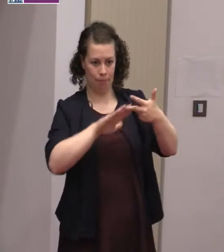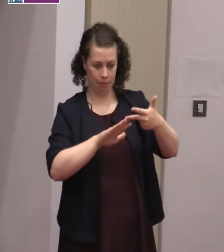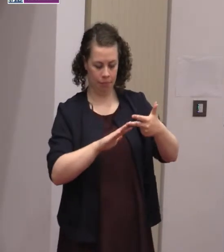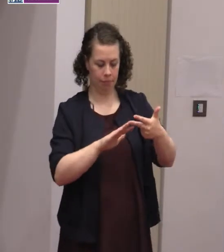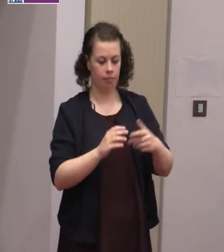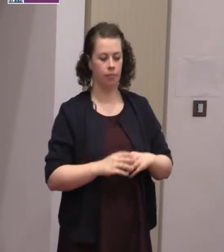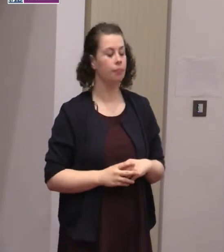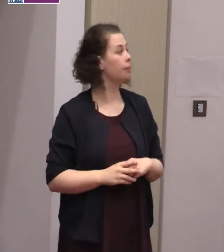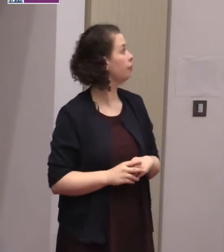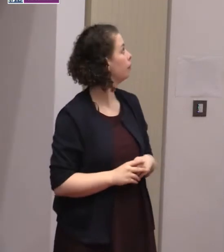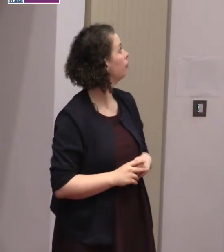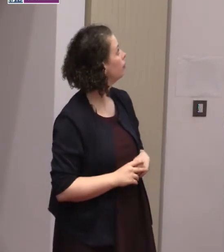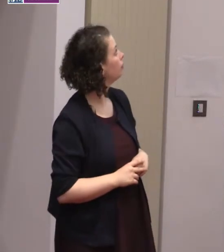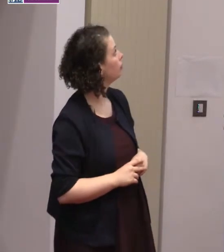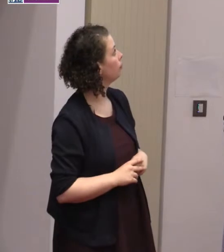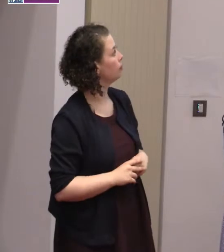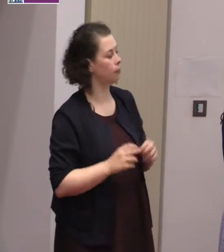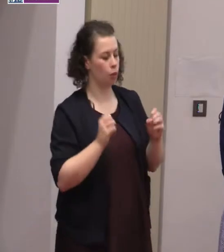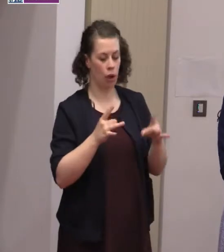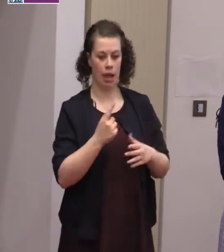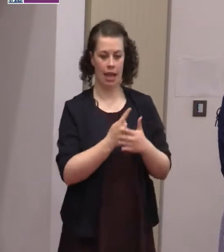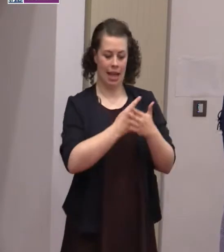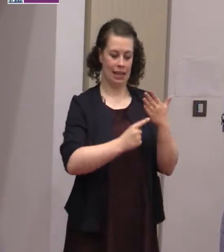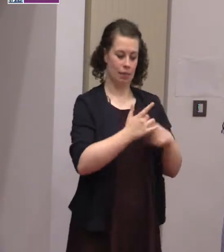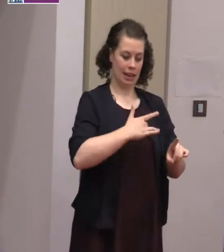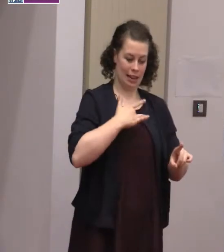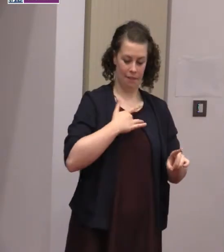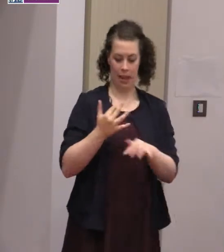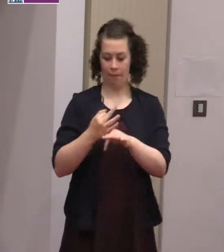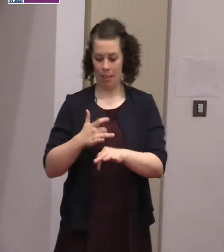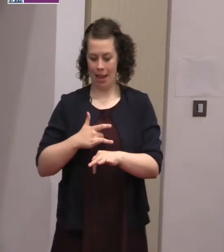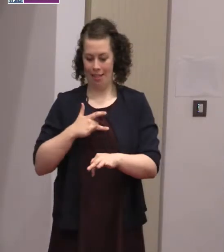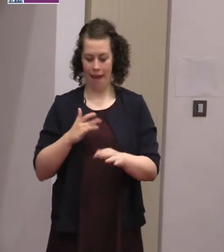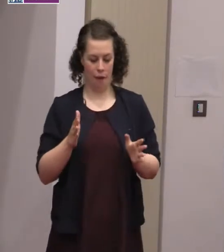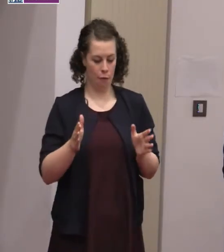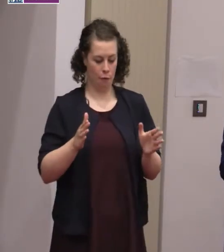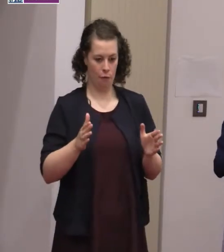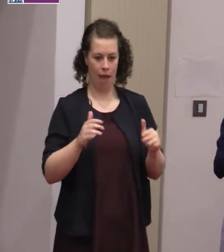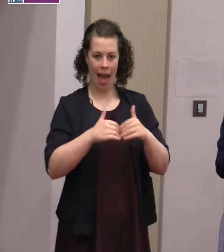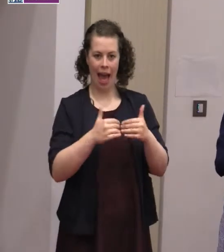In terms of independent living and family life and the linkage between them, what I